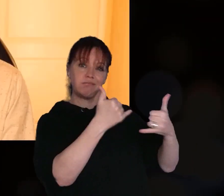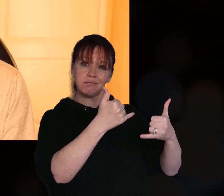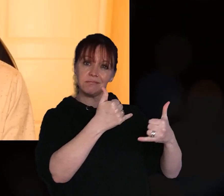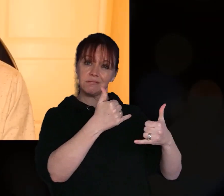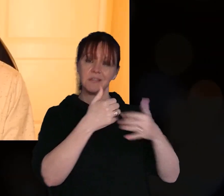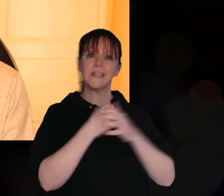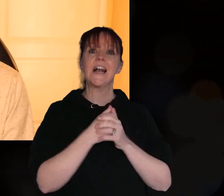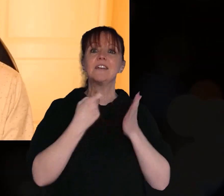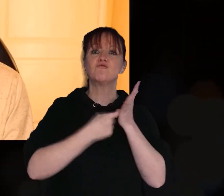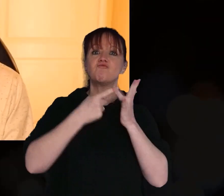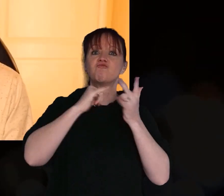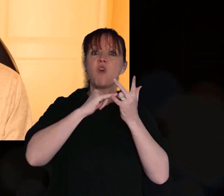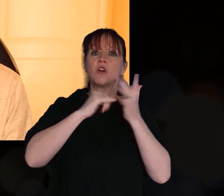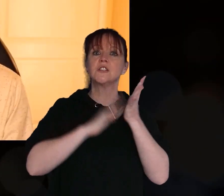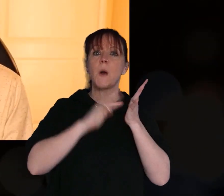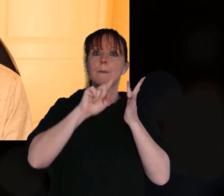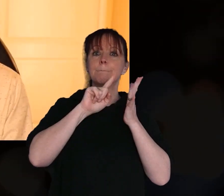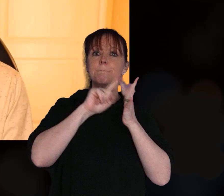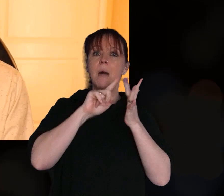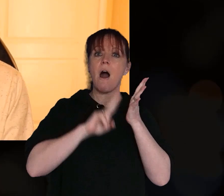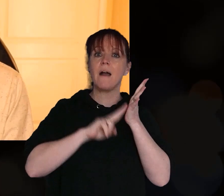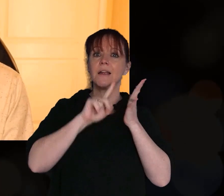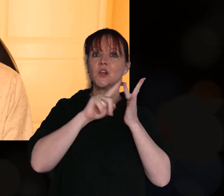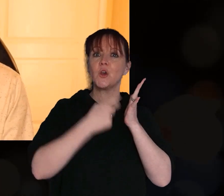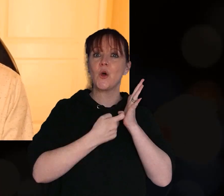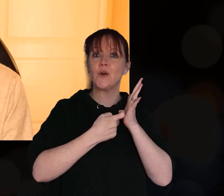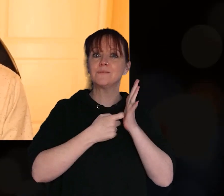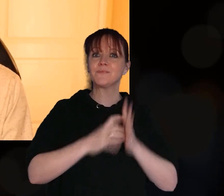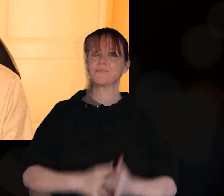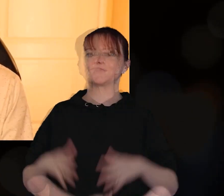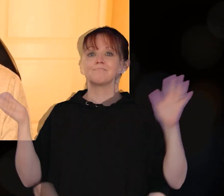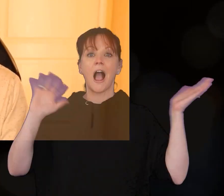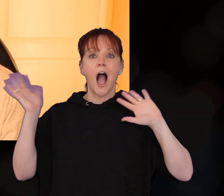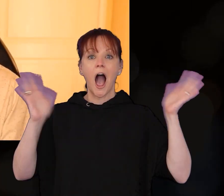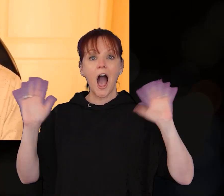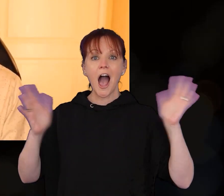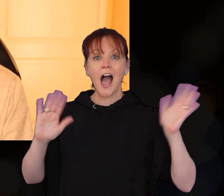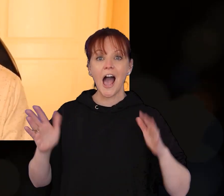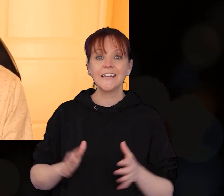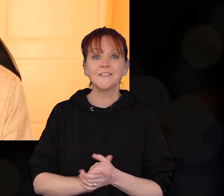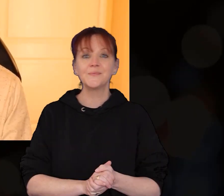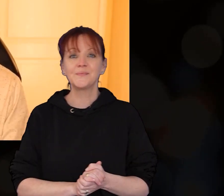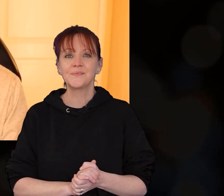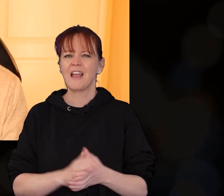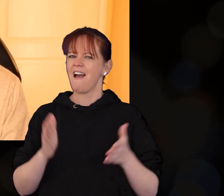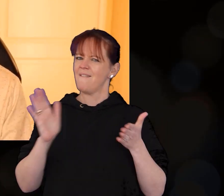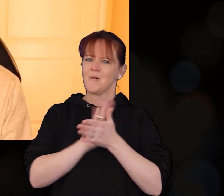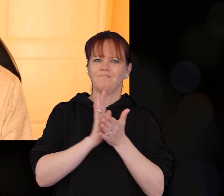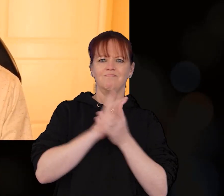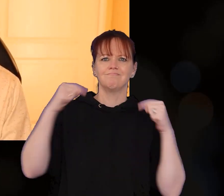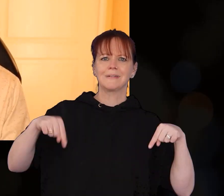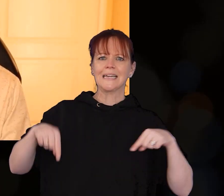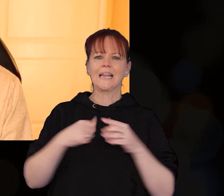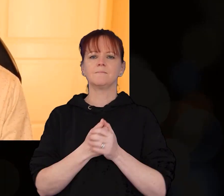Hi everyone, and thanks Steve, it's great to be here. Our finalists are a wonderfully diverse bunch, all tackling different aspects of accessibility